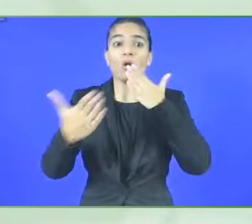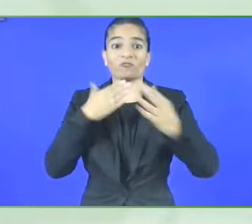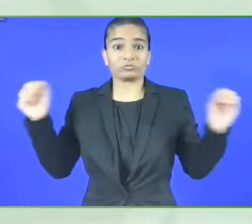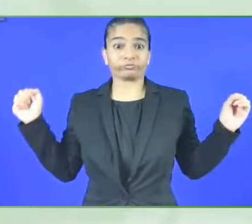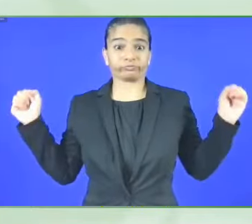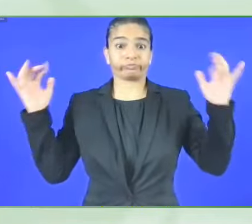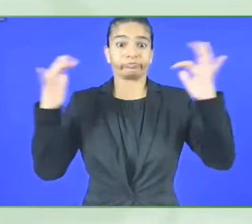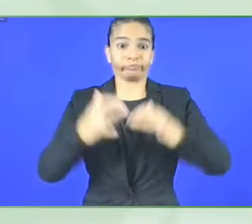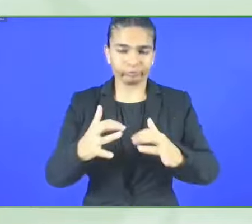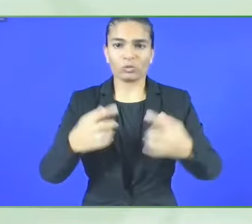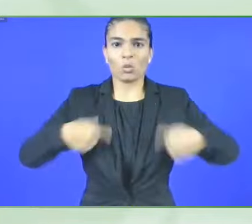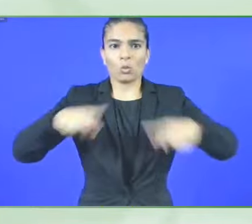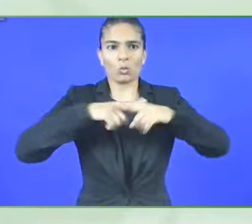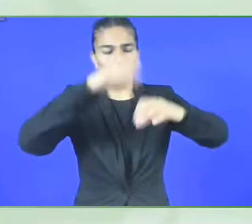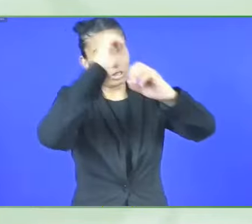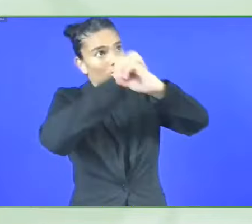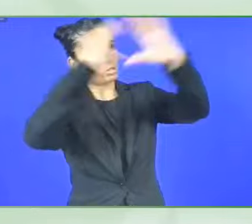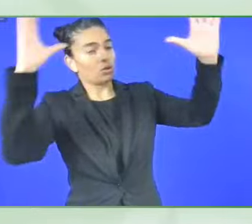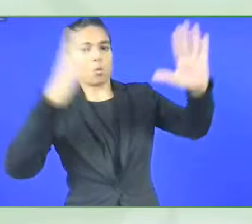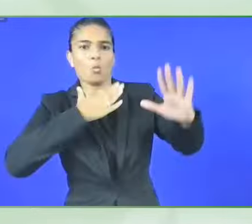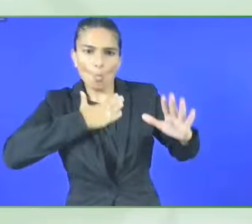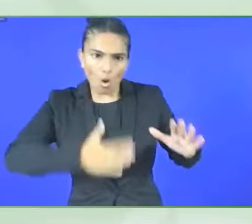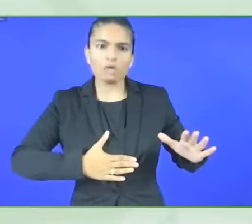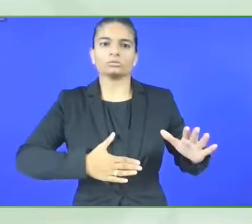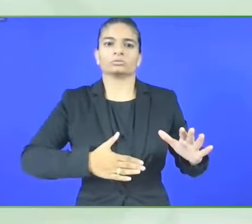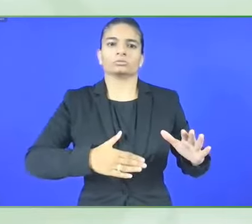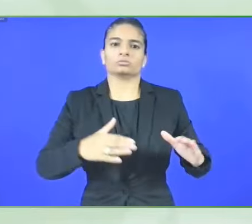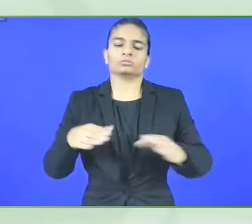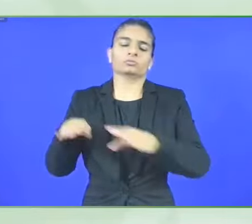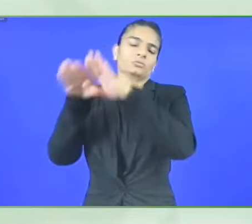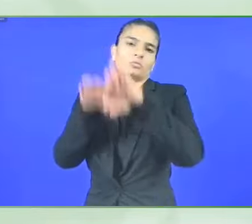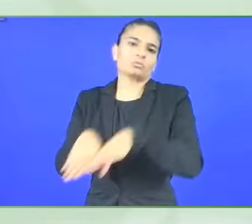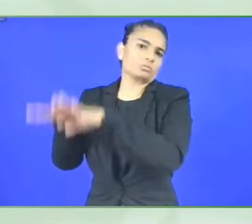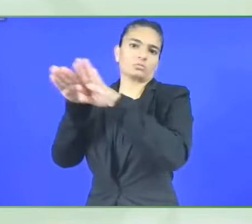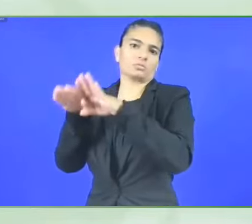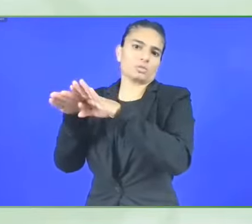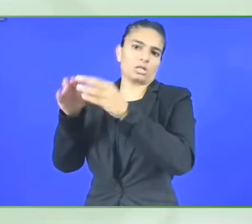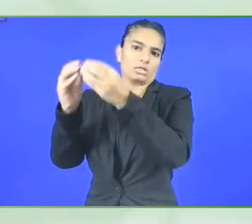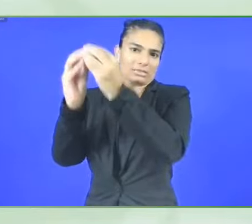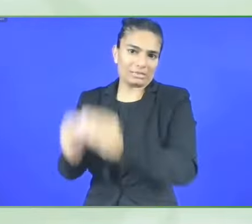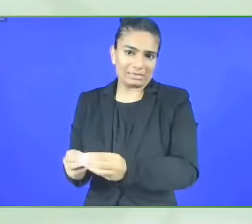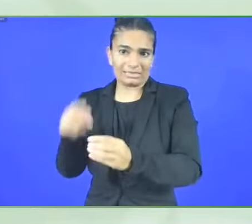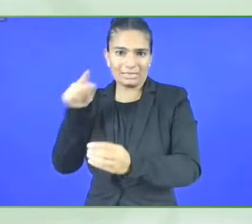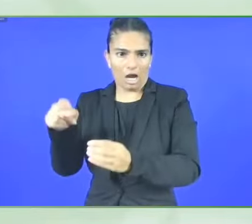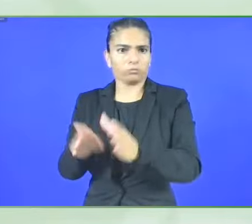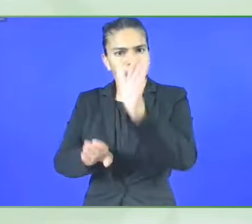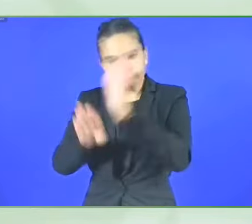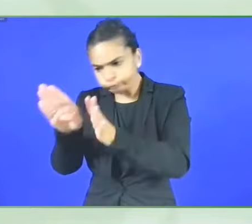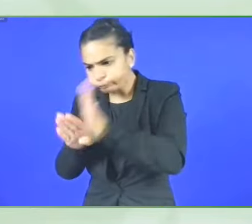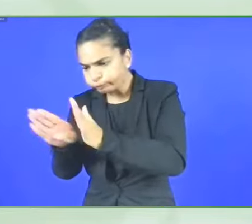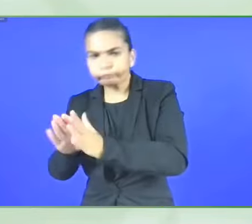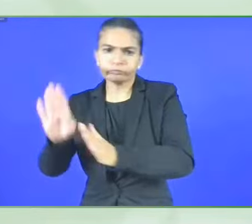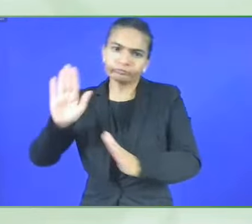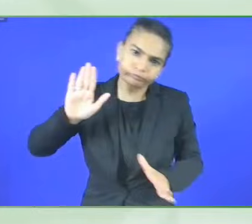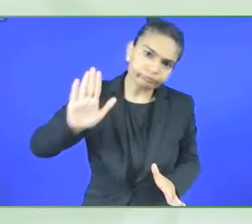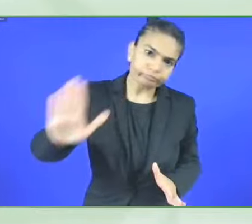That is a huge difference. Universal design requires an attitude.